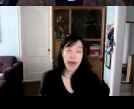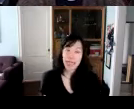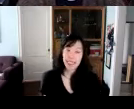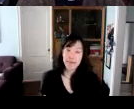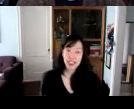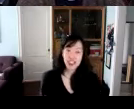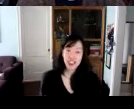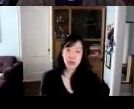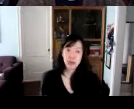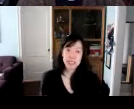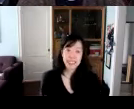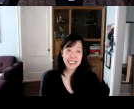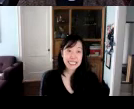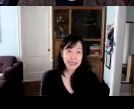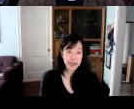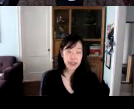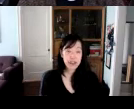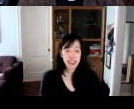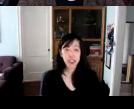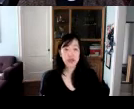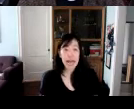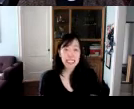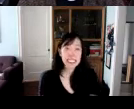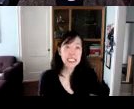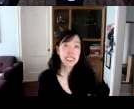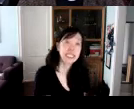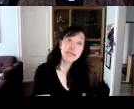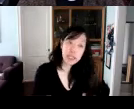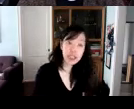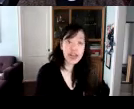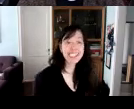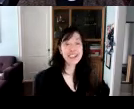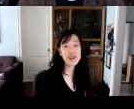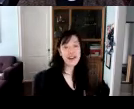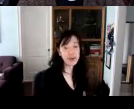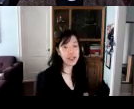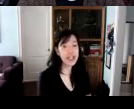As I mentioned, you will be sent an email to the email address that you have put in